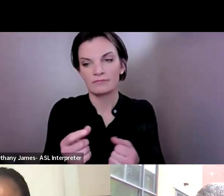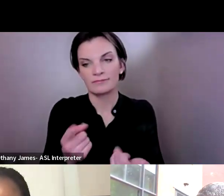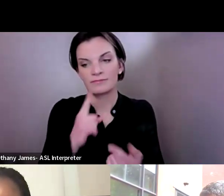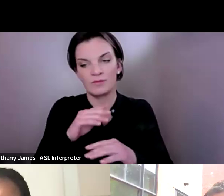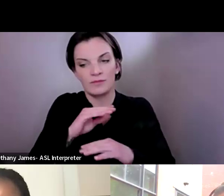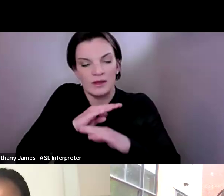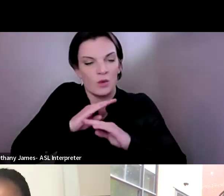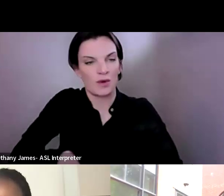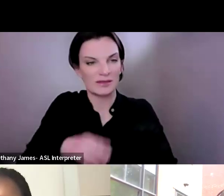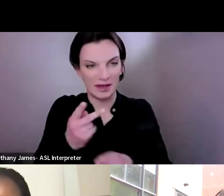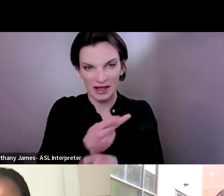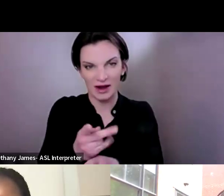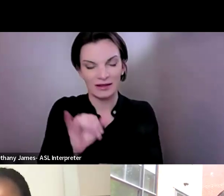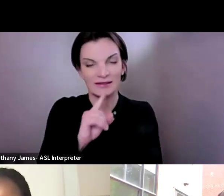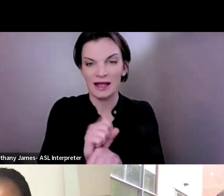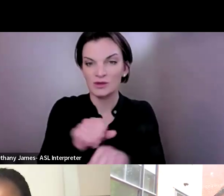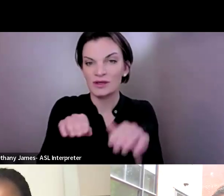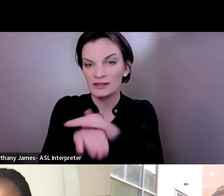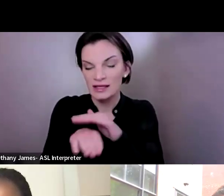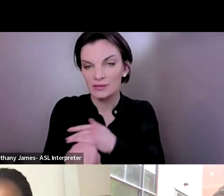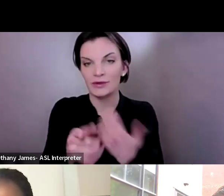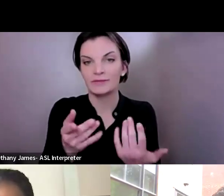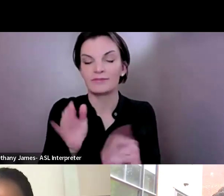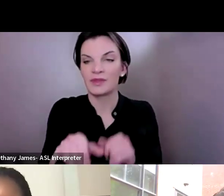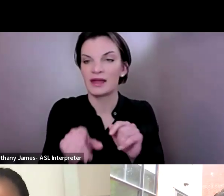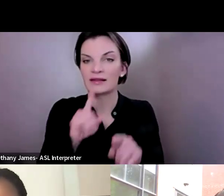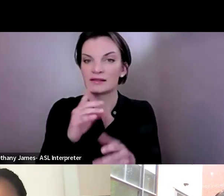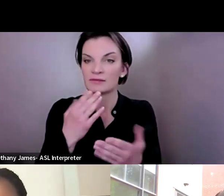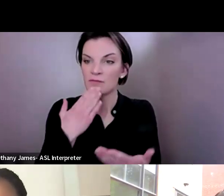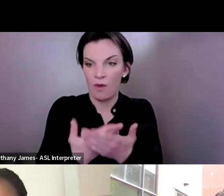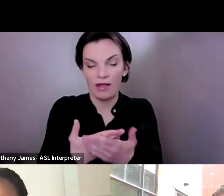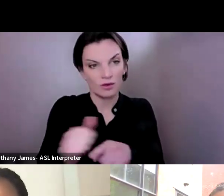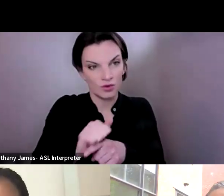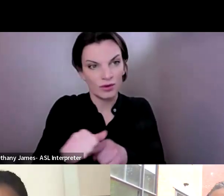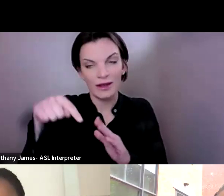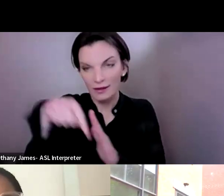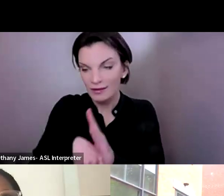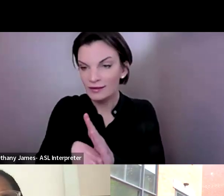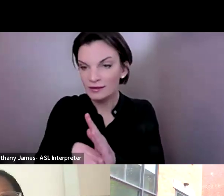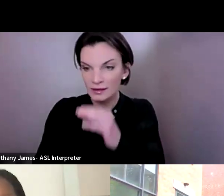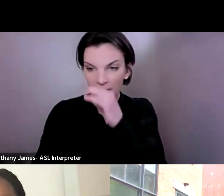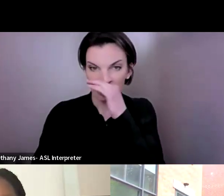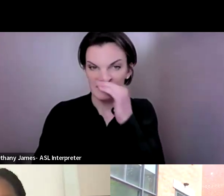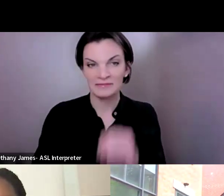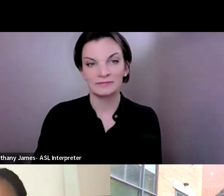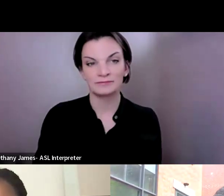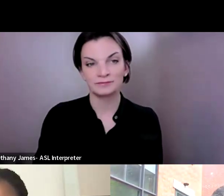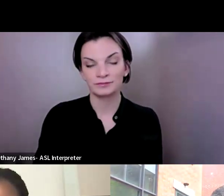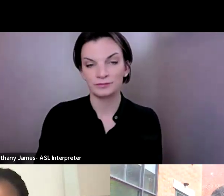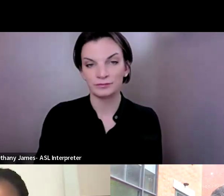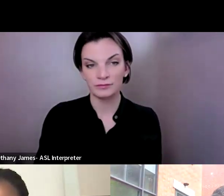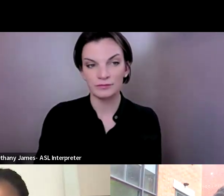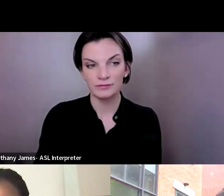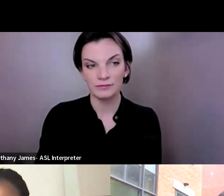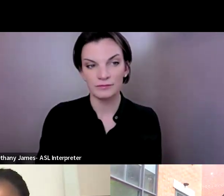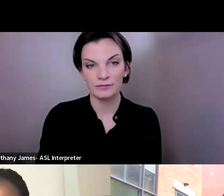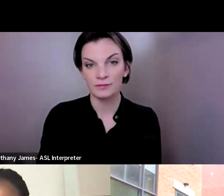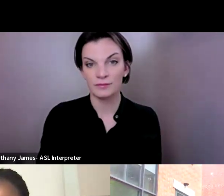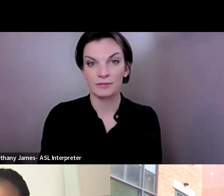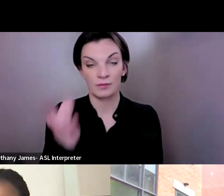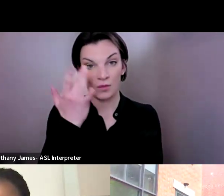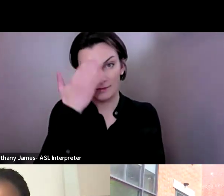that is accessible, that is well trained, because of the challenges with paid care